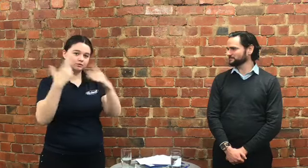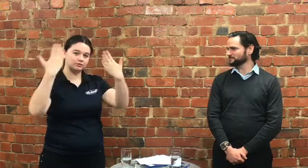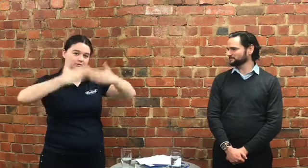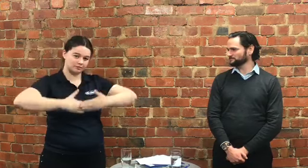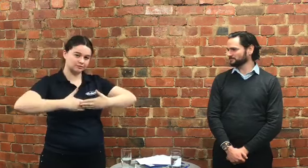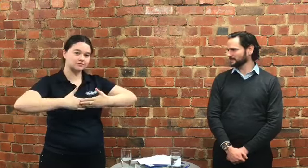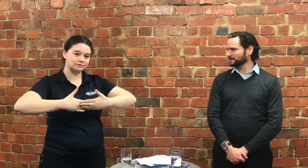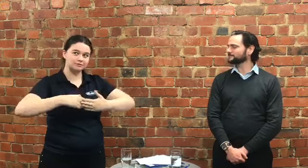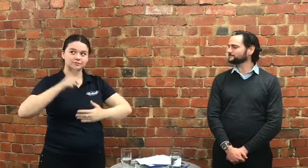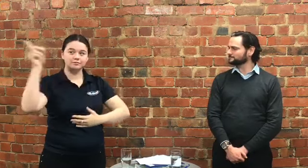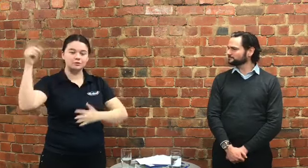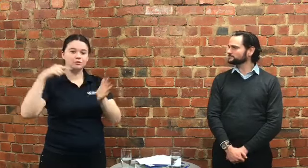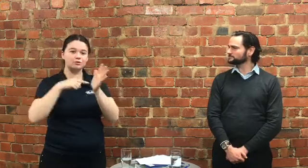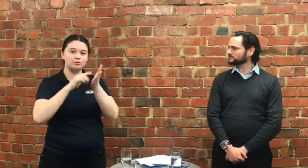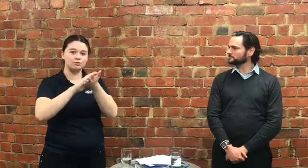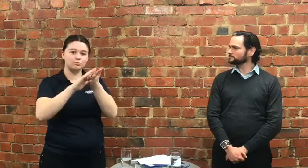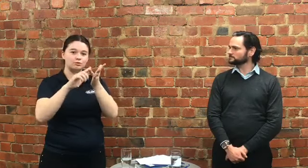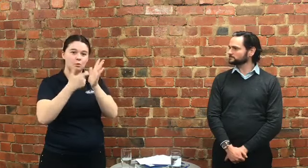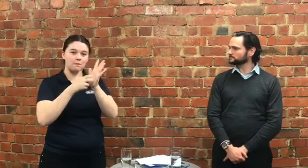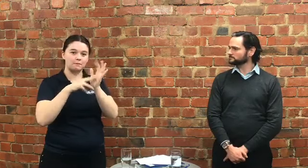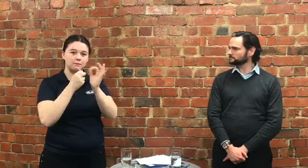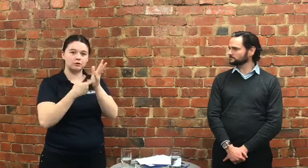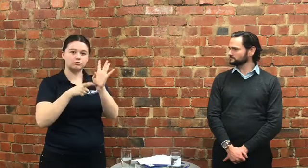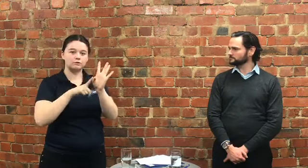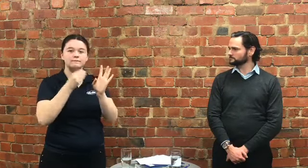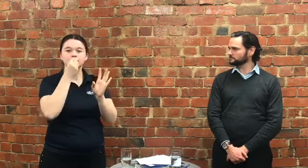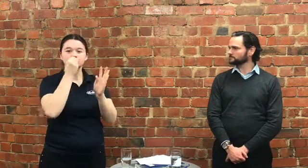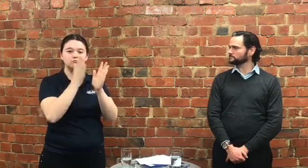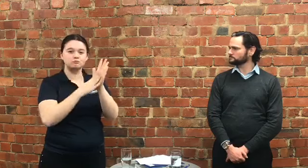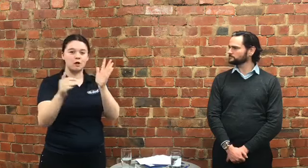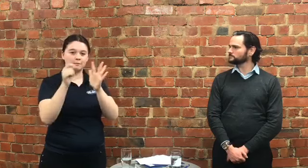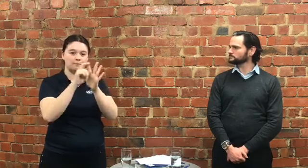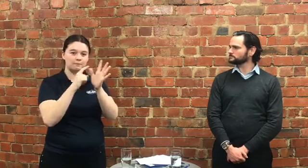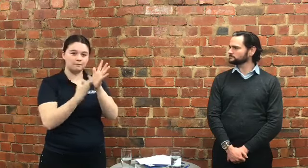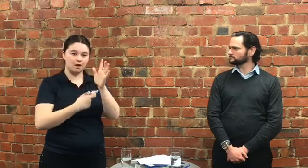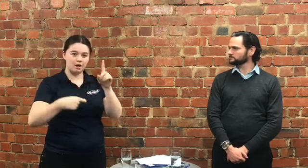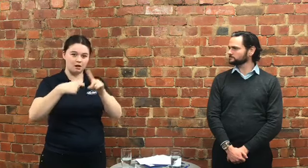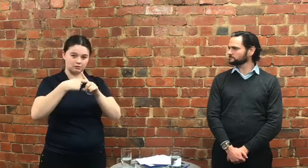which is just down the road, so that's great.